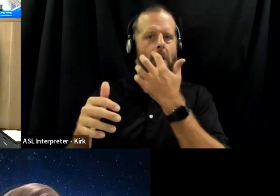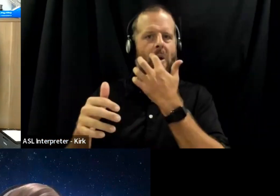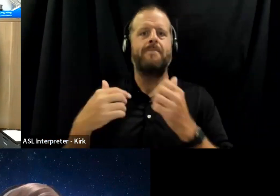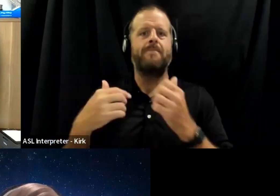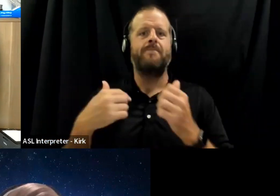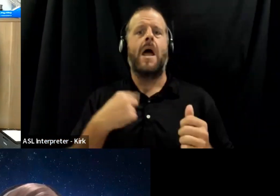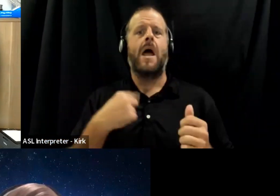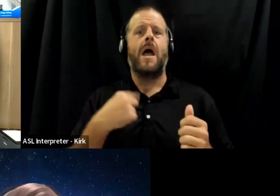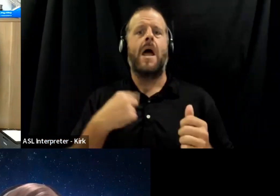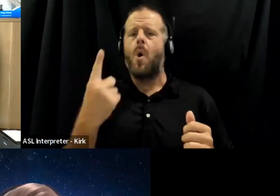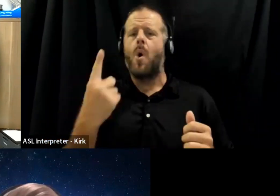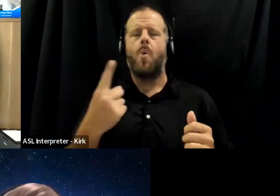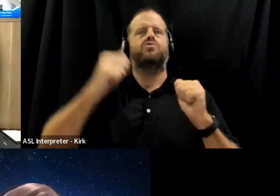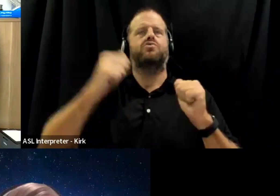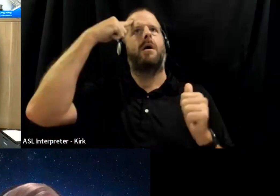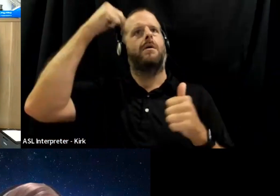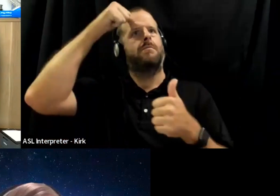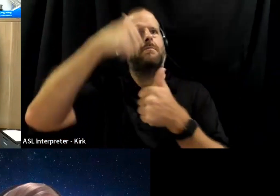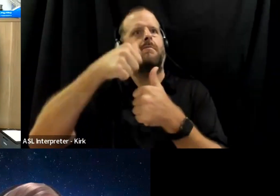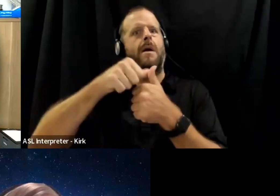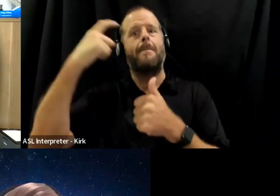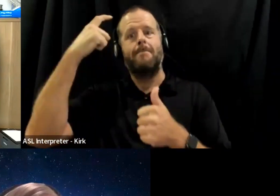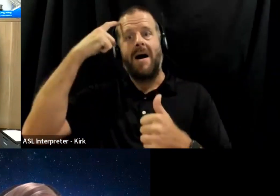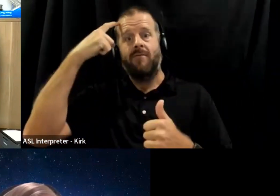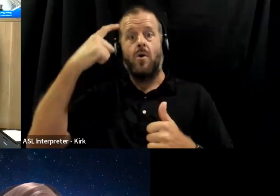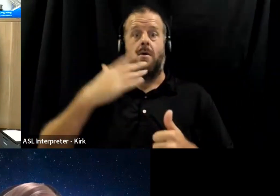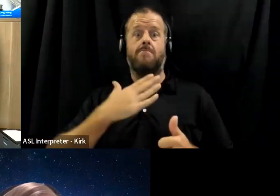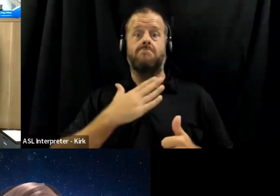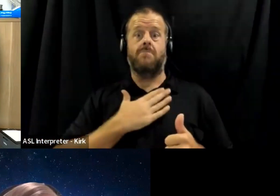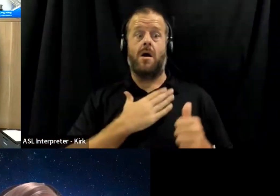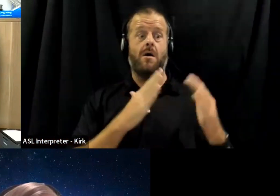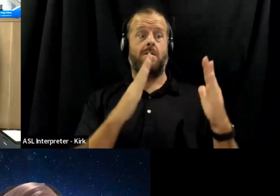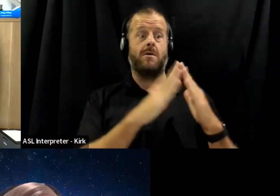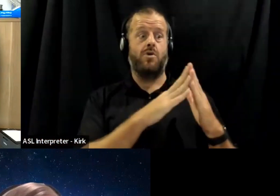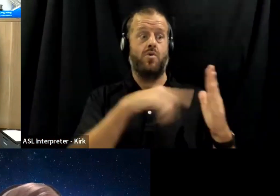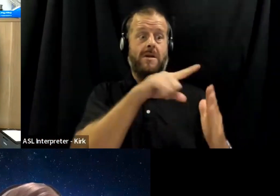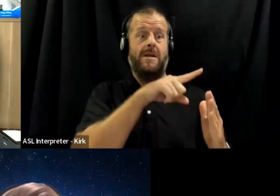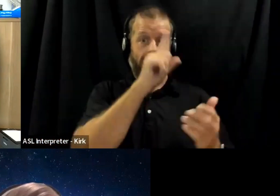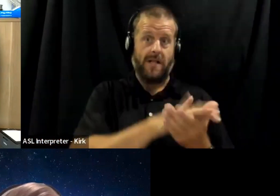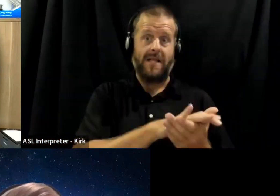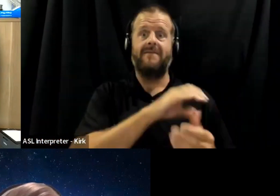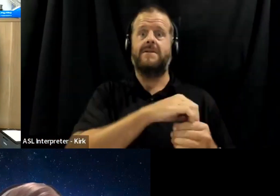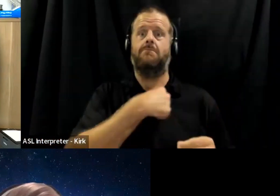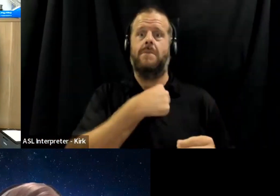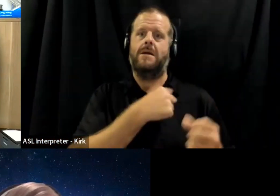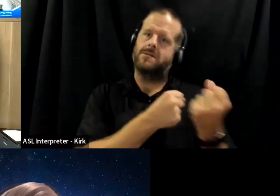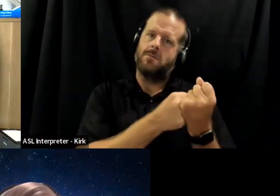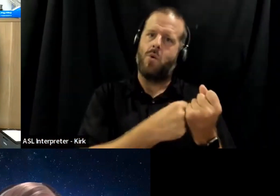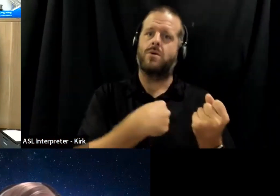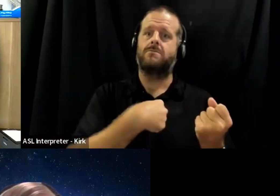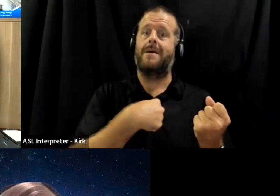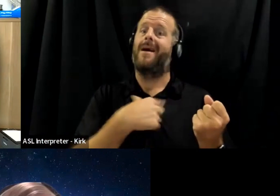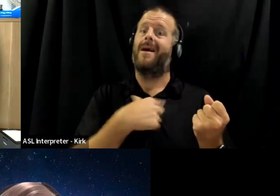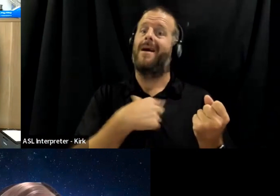what happens, my community believes in me and my community is around me and I am there for my community in that same way.